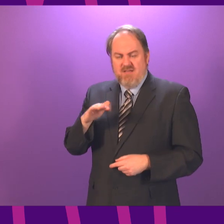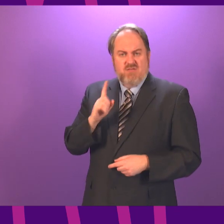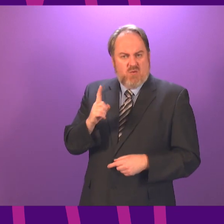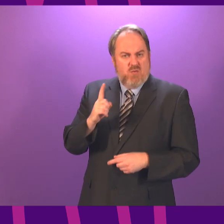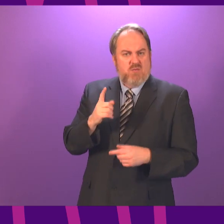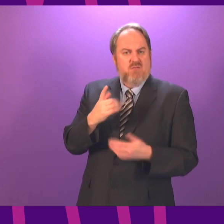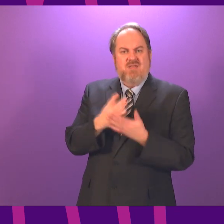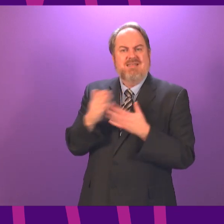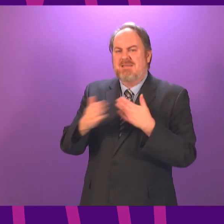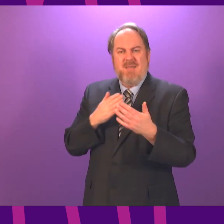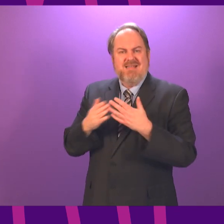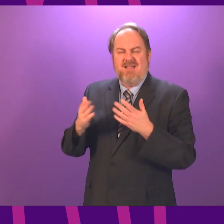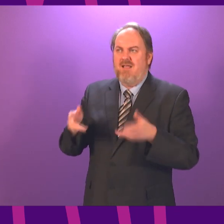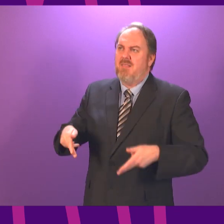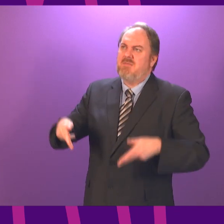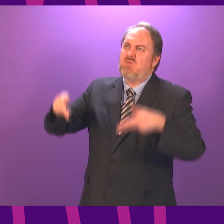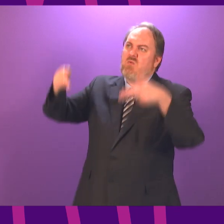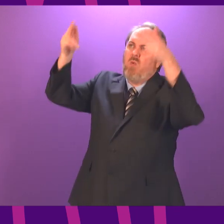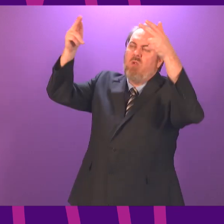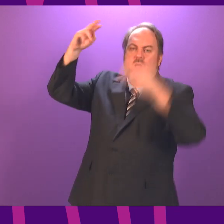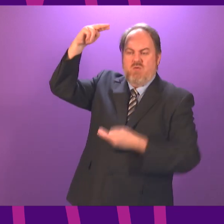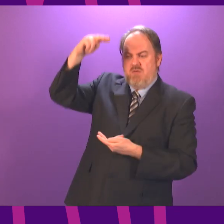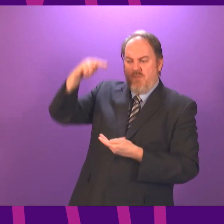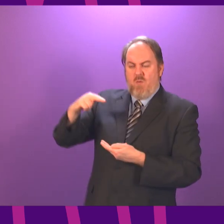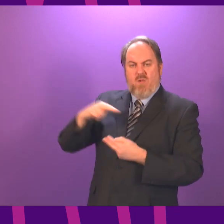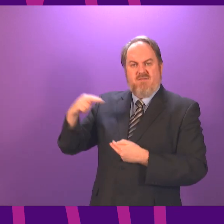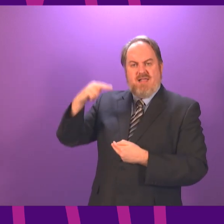assessed only on the basis of the height of the building that people live in. That undoubtedly